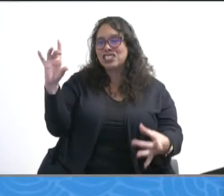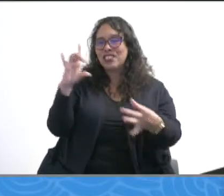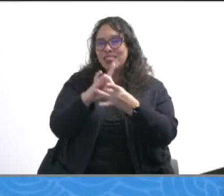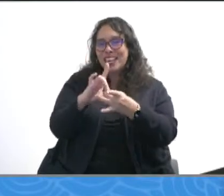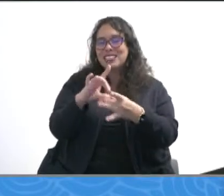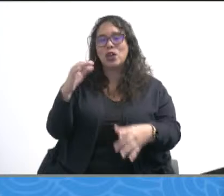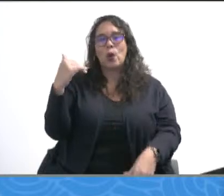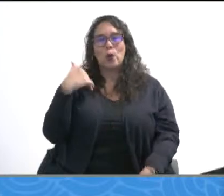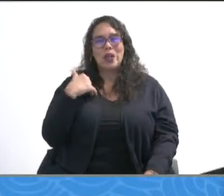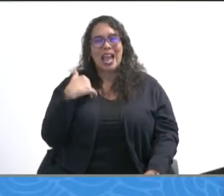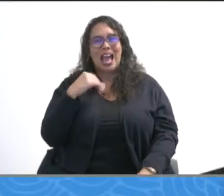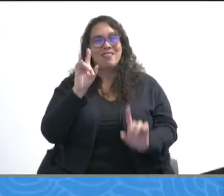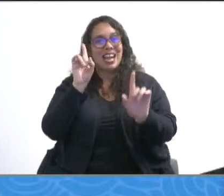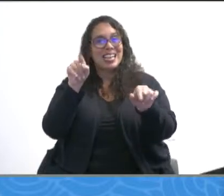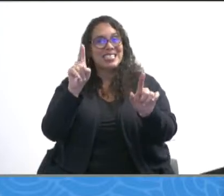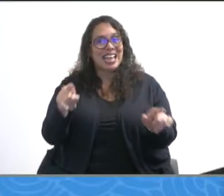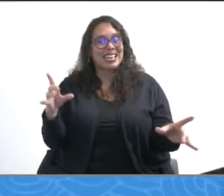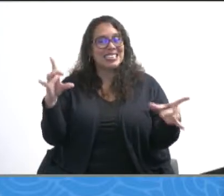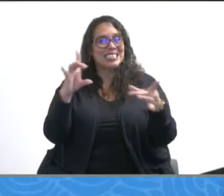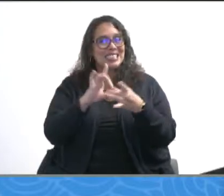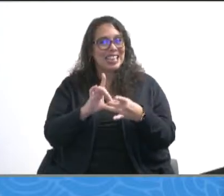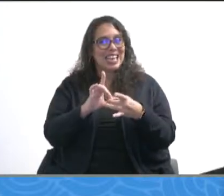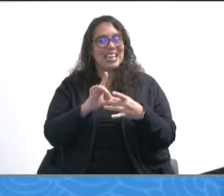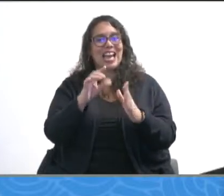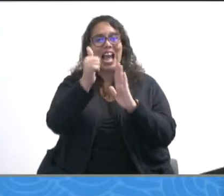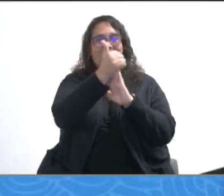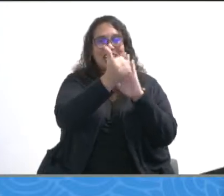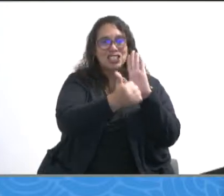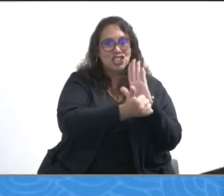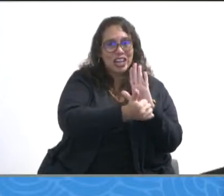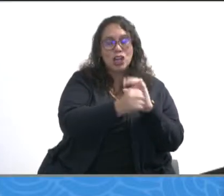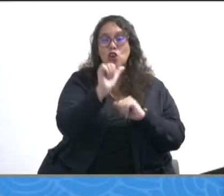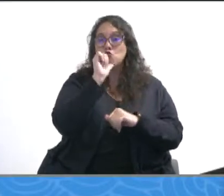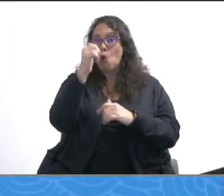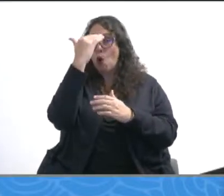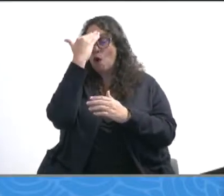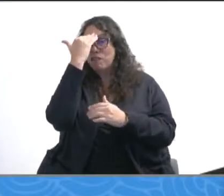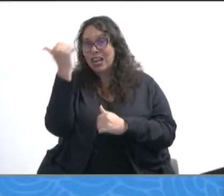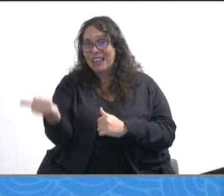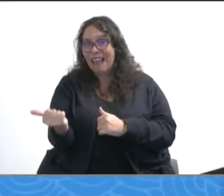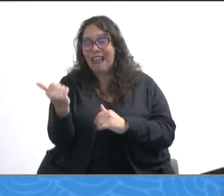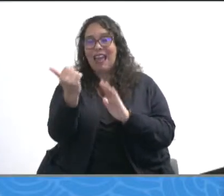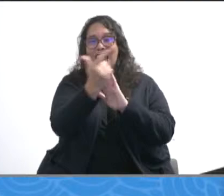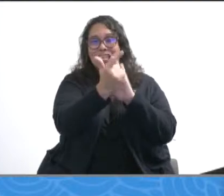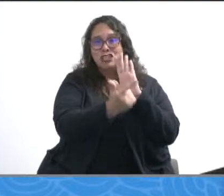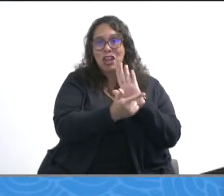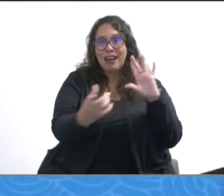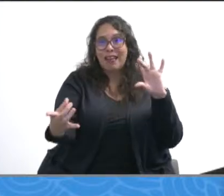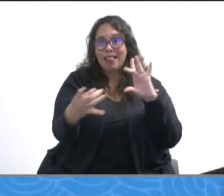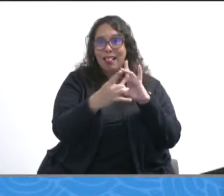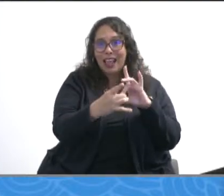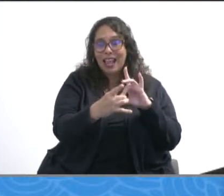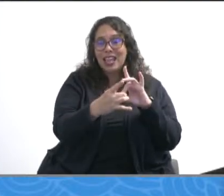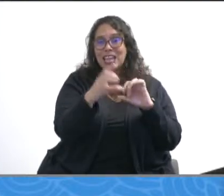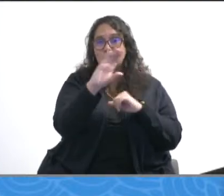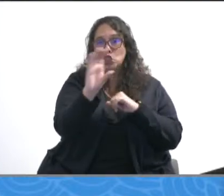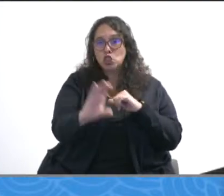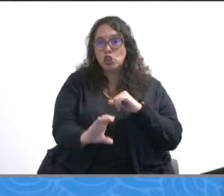we have our attendance links, our agenda. Don't forget that in our agenda link is also the comment